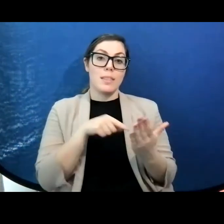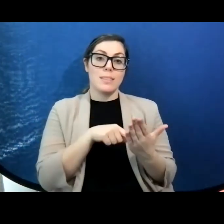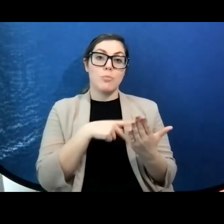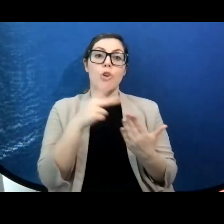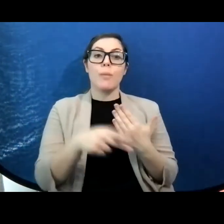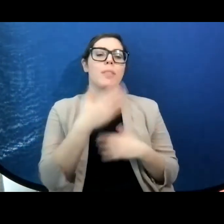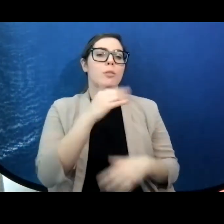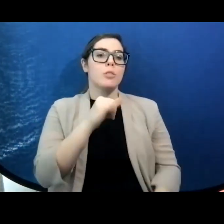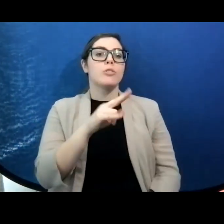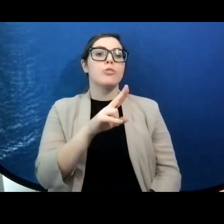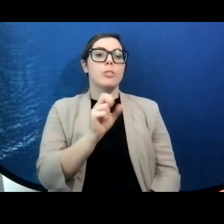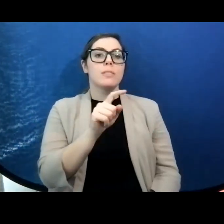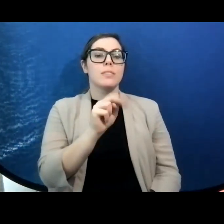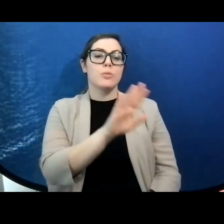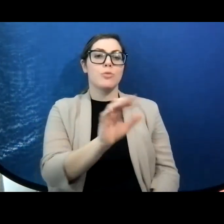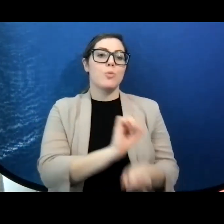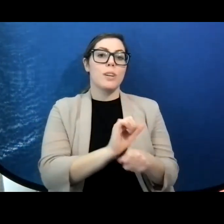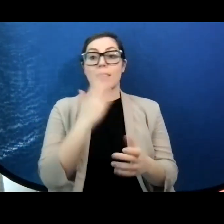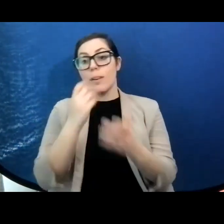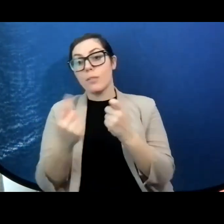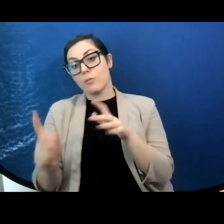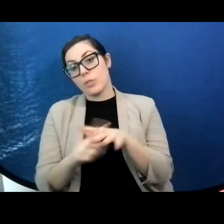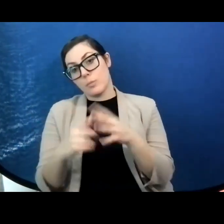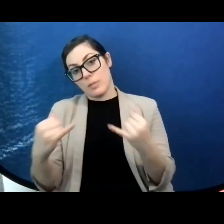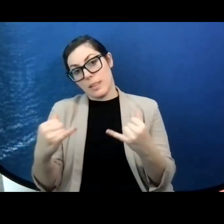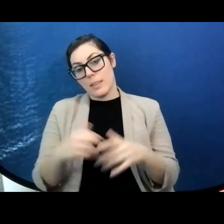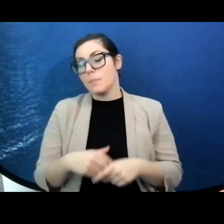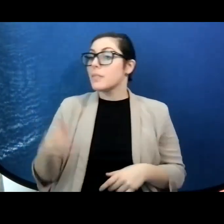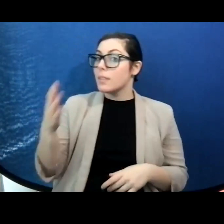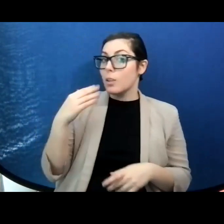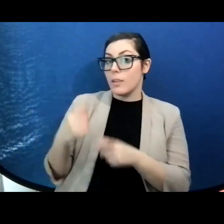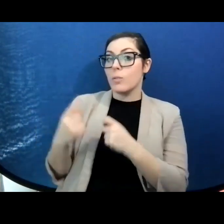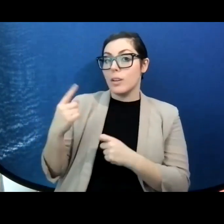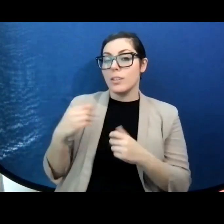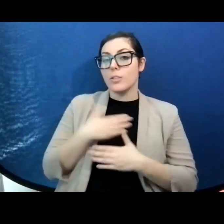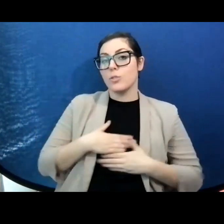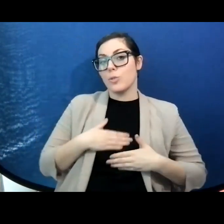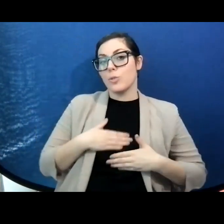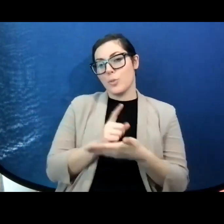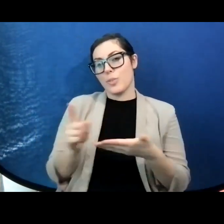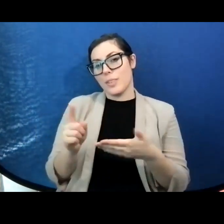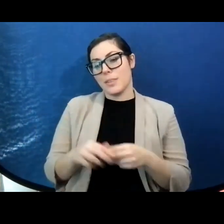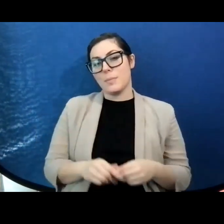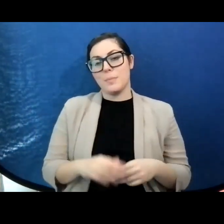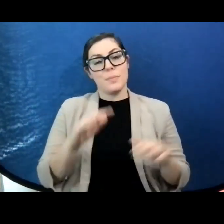this. And thanks, everybody, for attending. >> JUSTIN HARFORD: Thanks, everybody. You all have a great week. >> MONICA MALHOTRA: Bye!